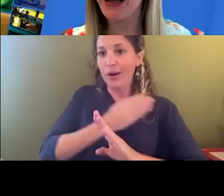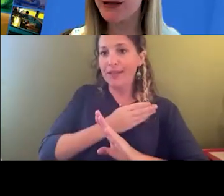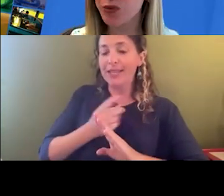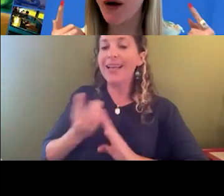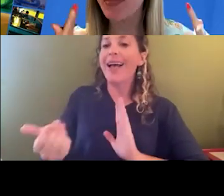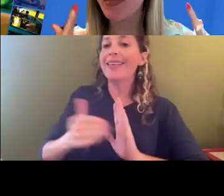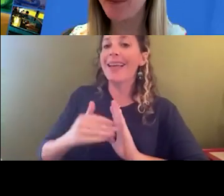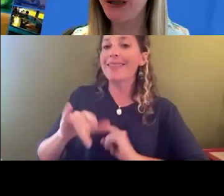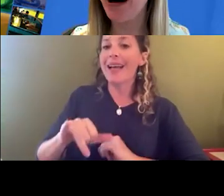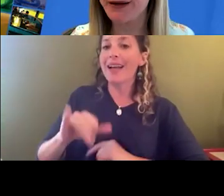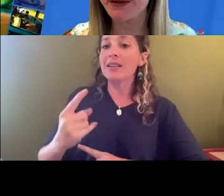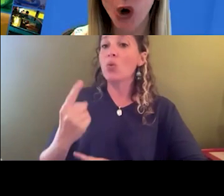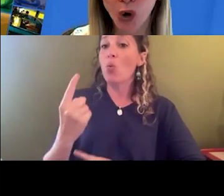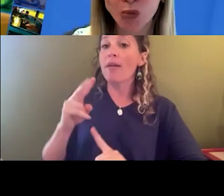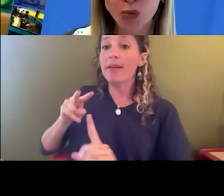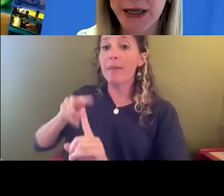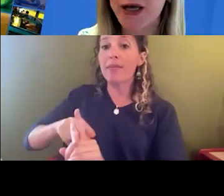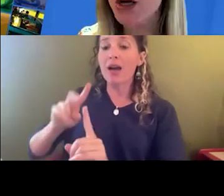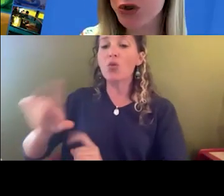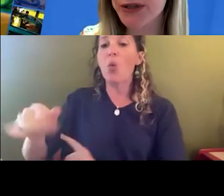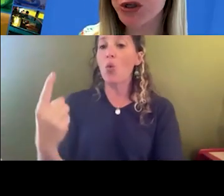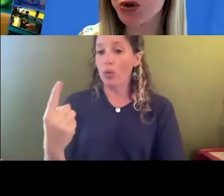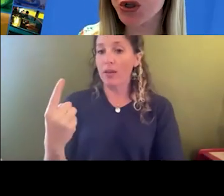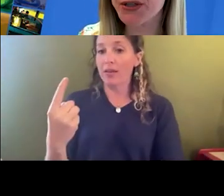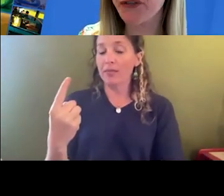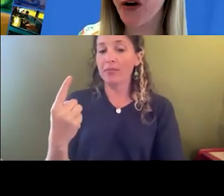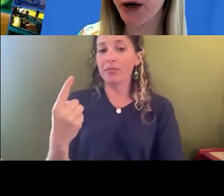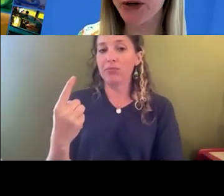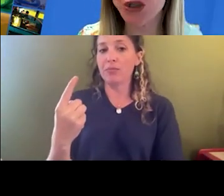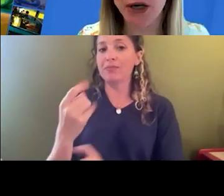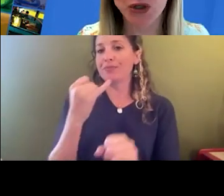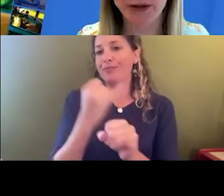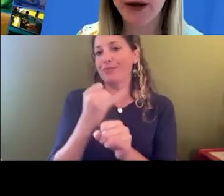is one that applies only to institutions of higher education,